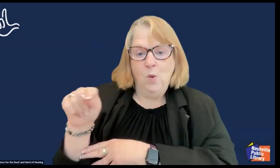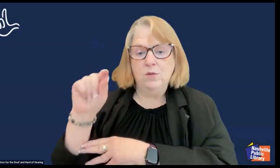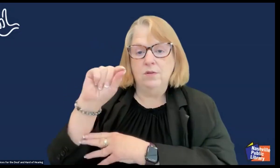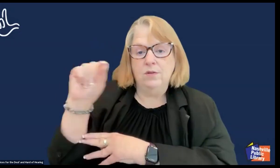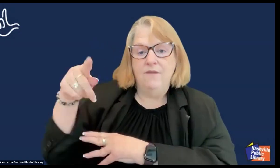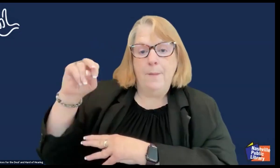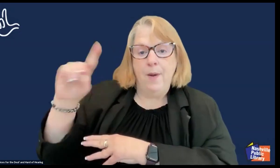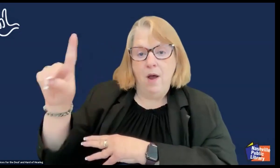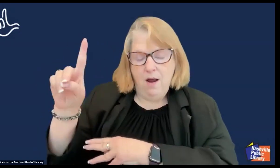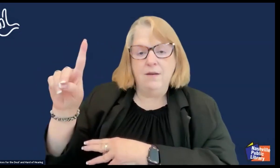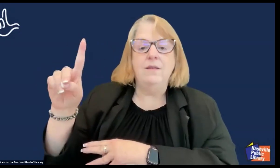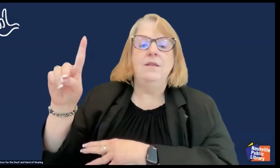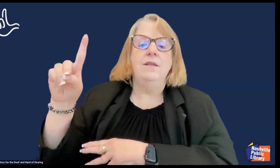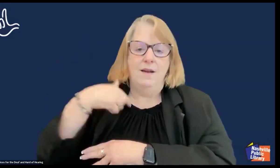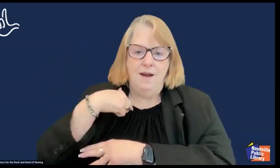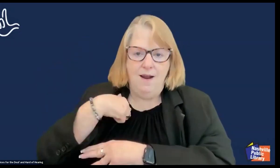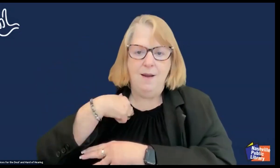my name is Brenda Boaz-Pond.